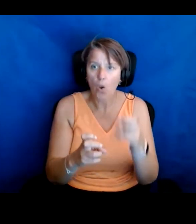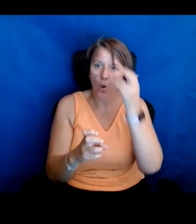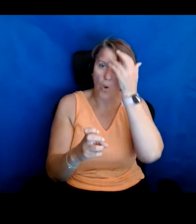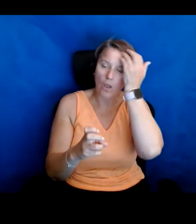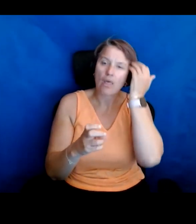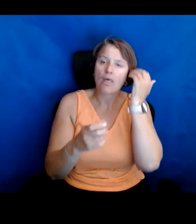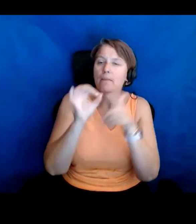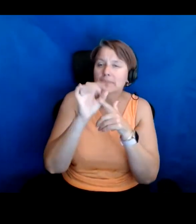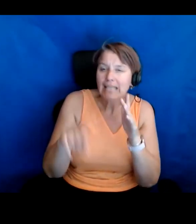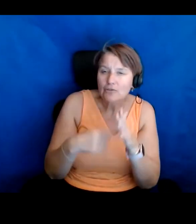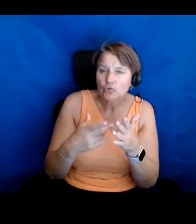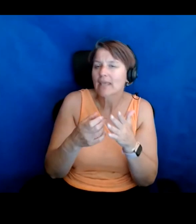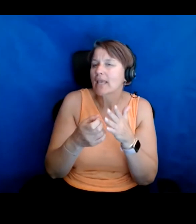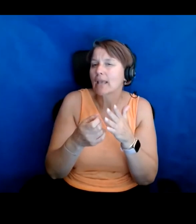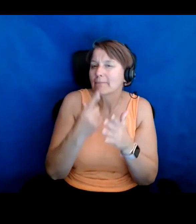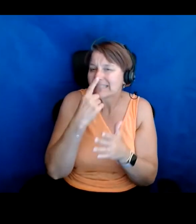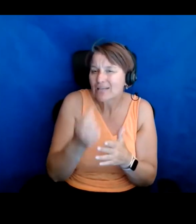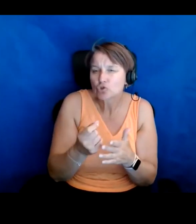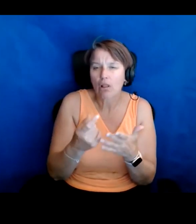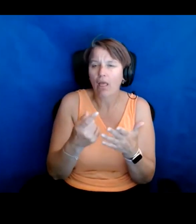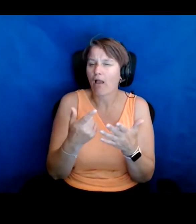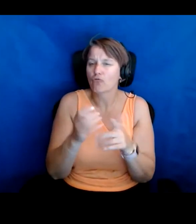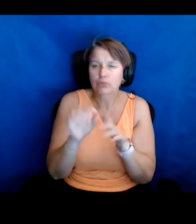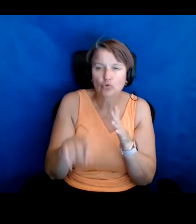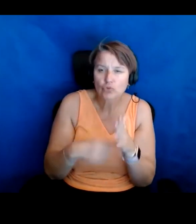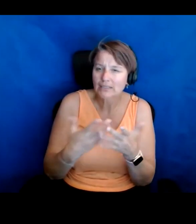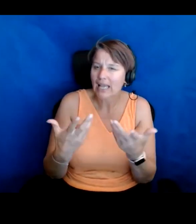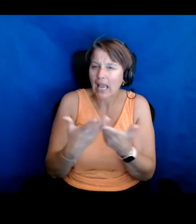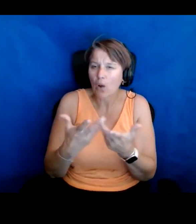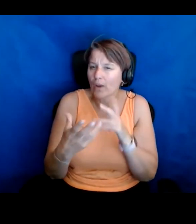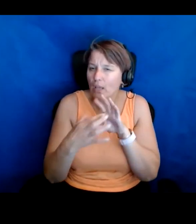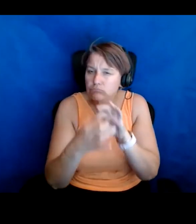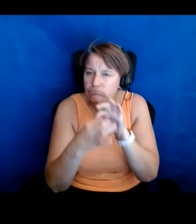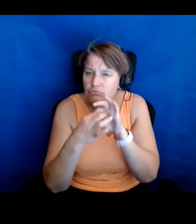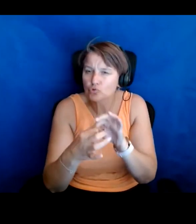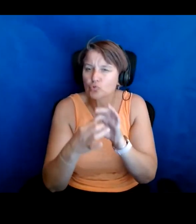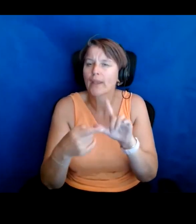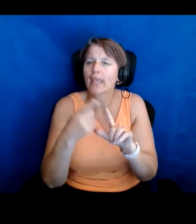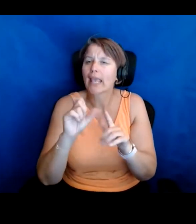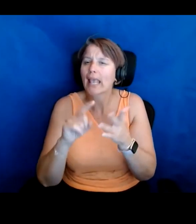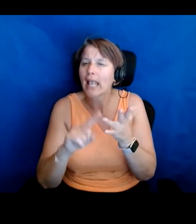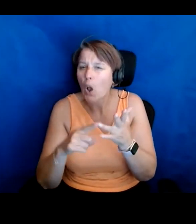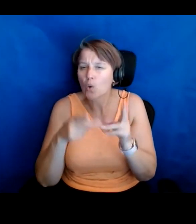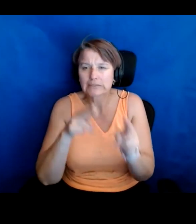how we live within ecosystems and our motivations for working within these contexts.